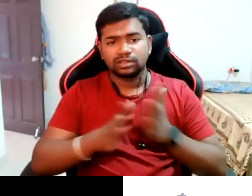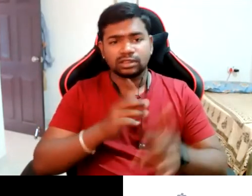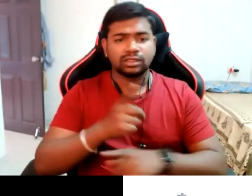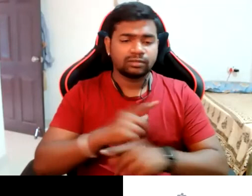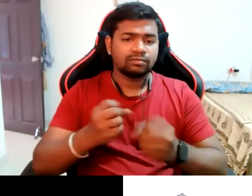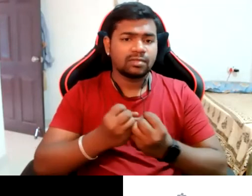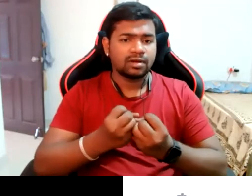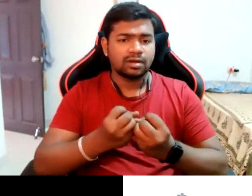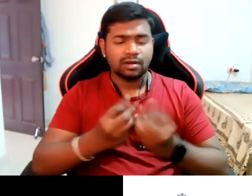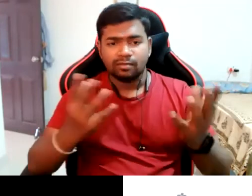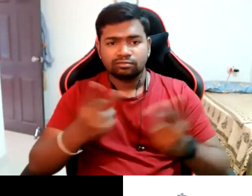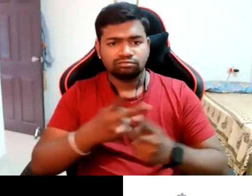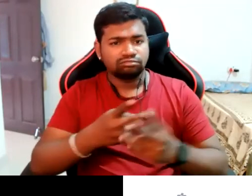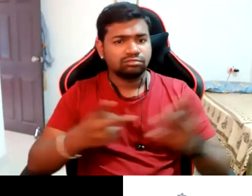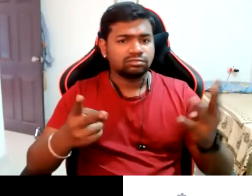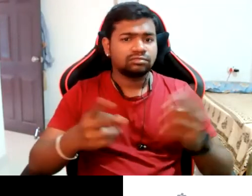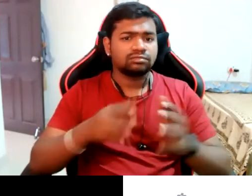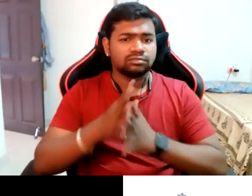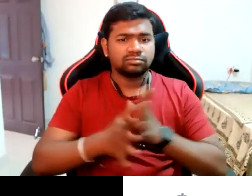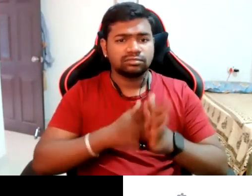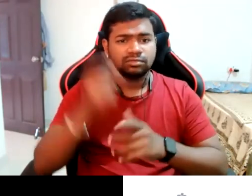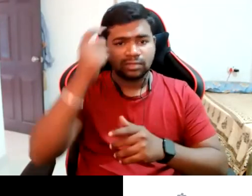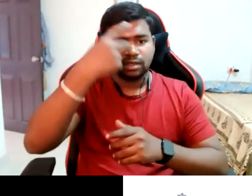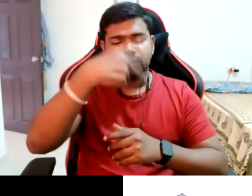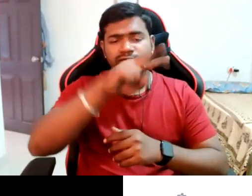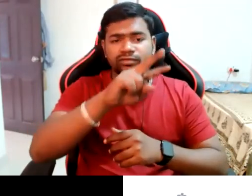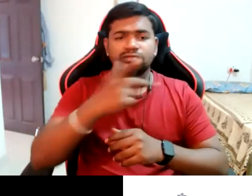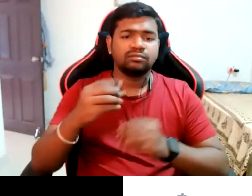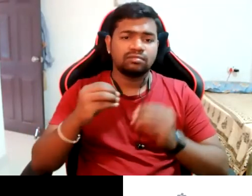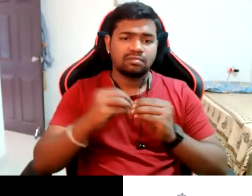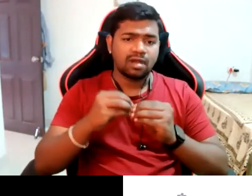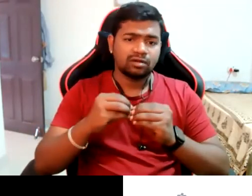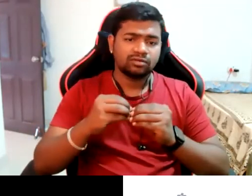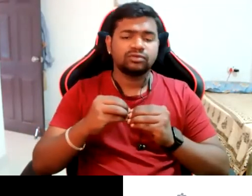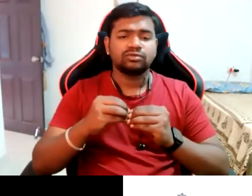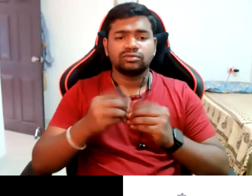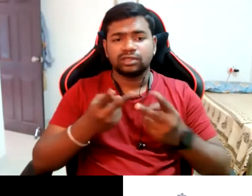sign language in Delhi, sign language in Bangalore might have a small or minor variation.